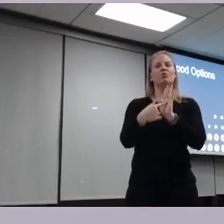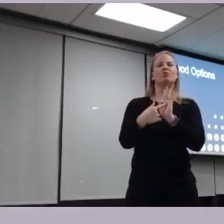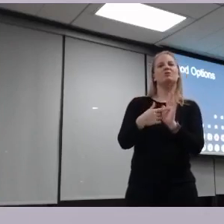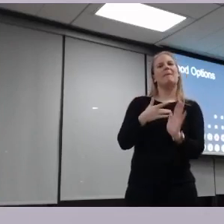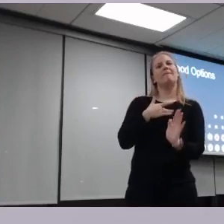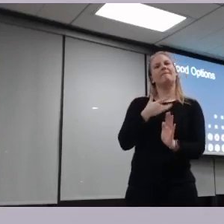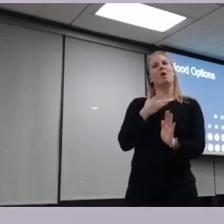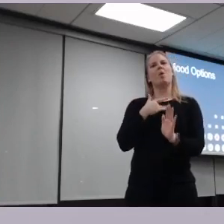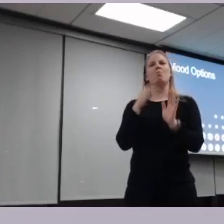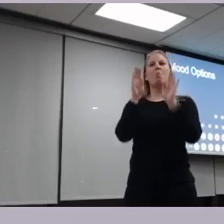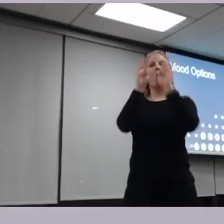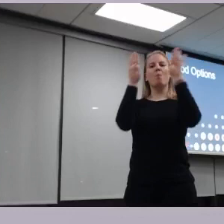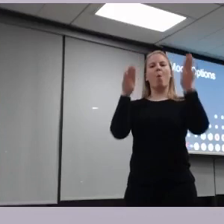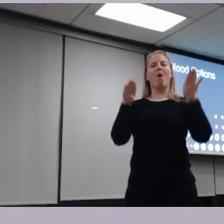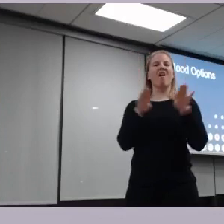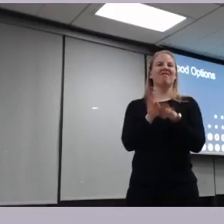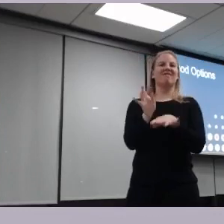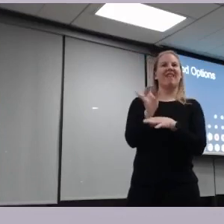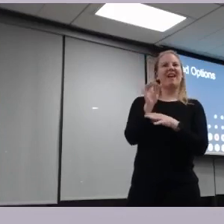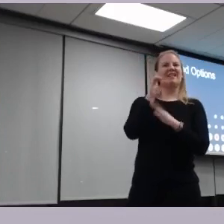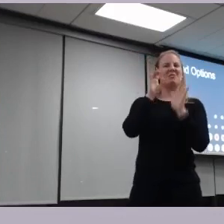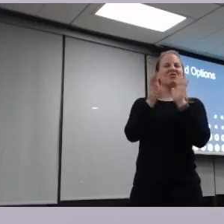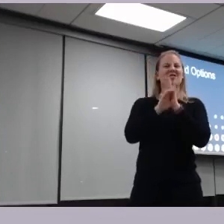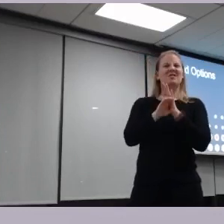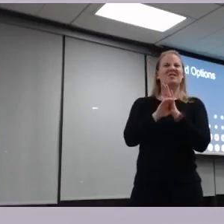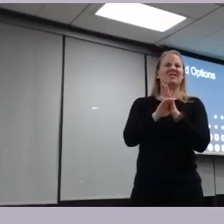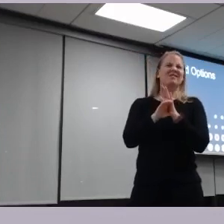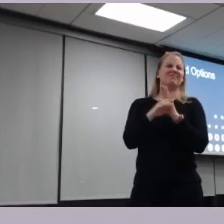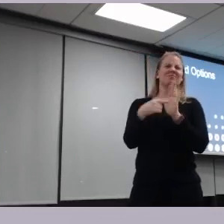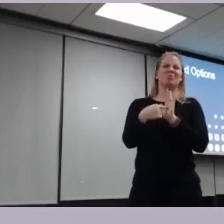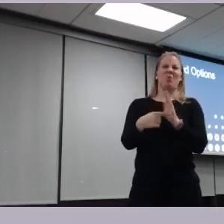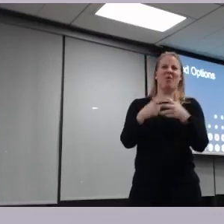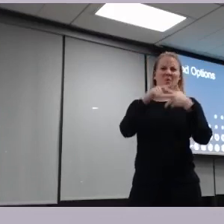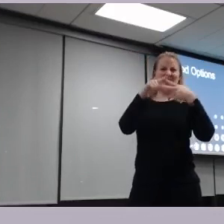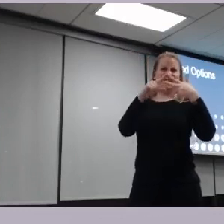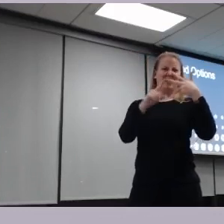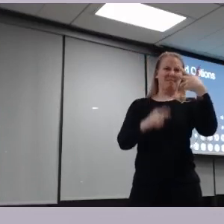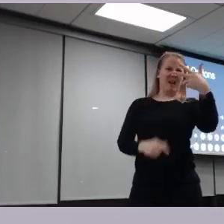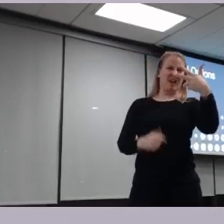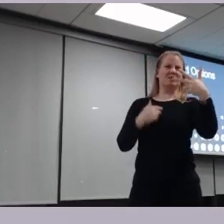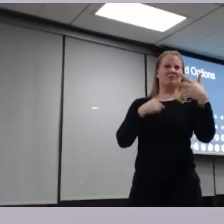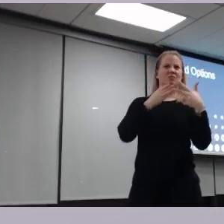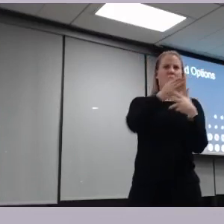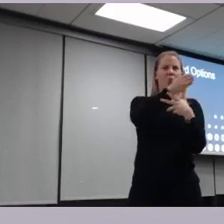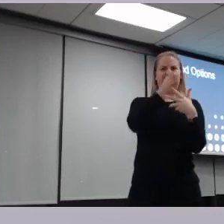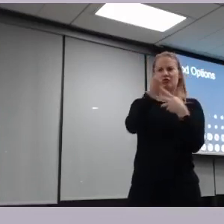outlining three main directions we think are suitable for the site. Was this images.